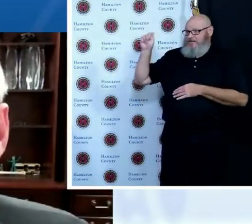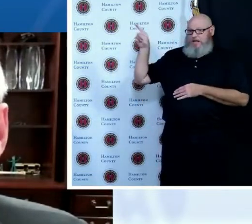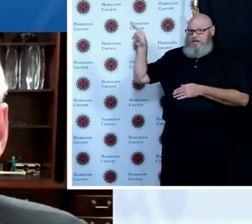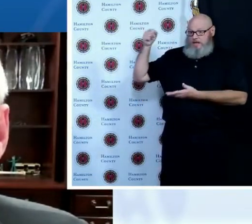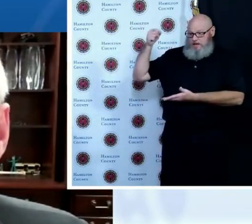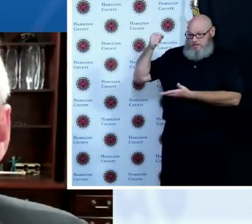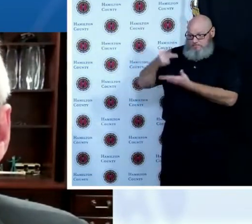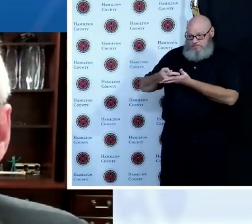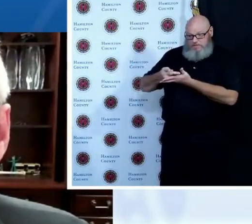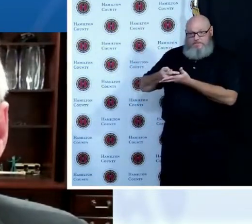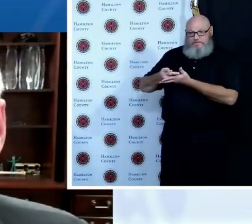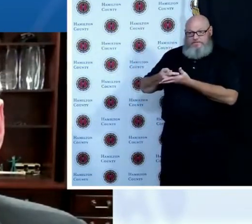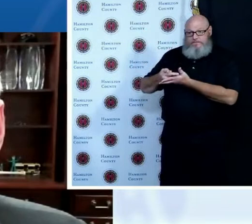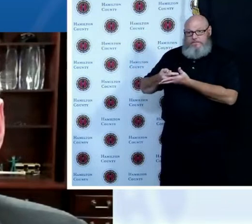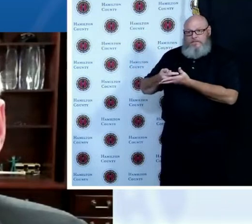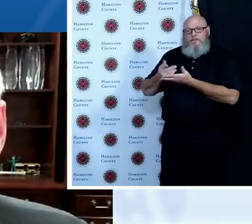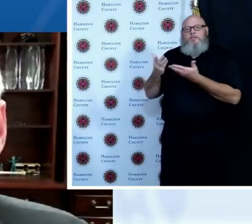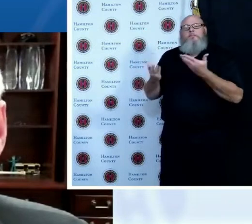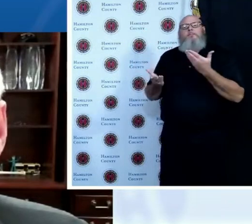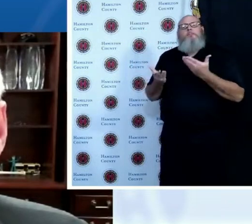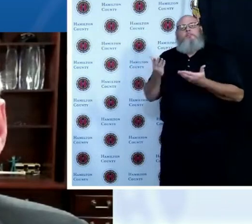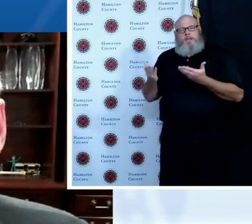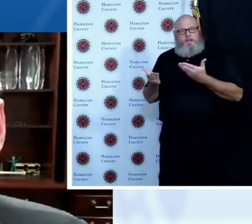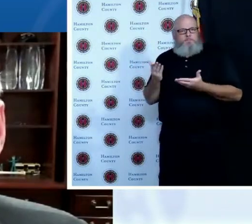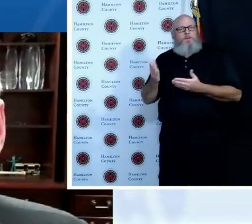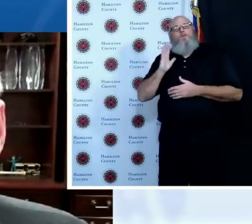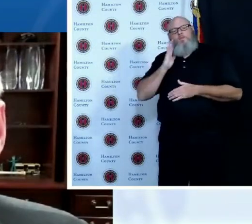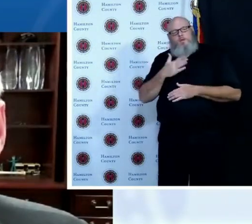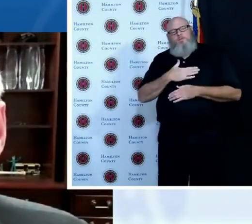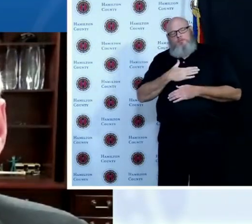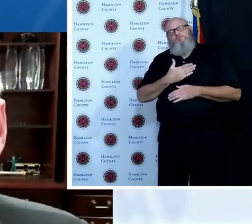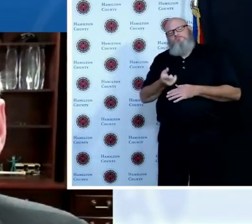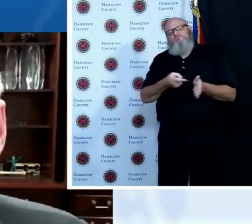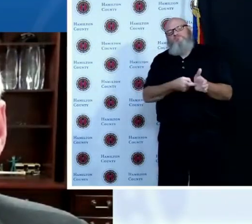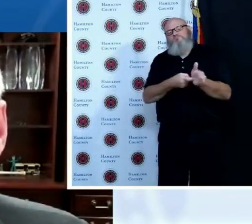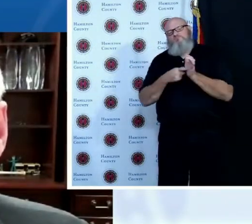may be in fact fall into the exact same category some of our other immunizations that are required